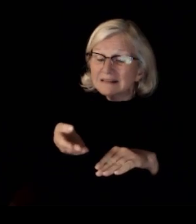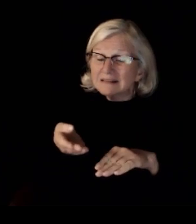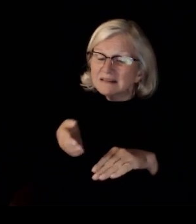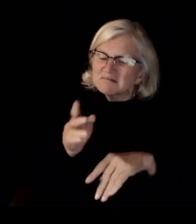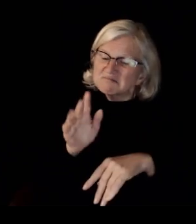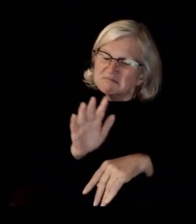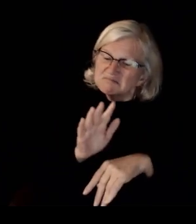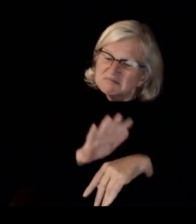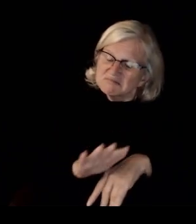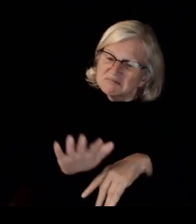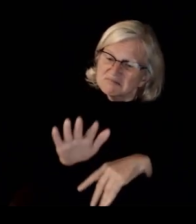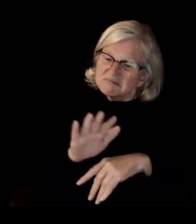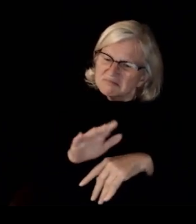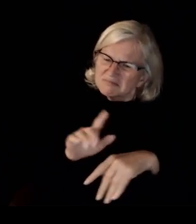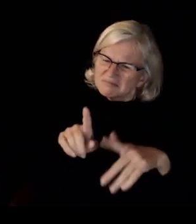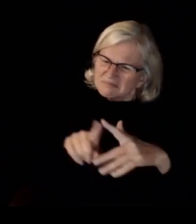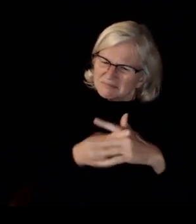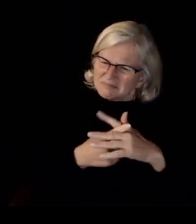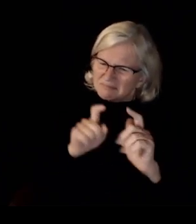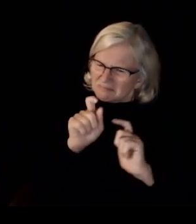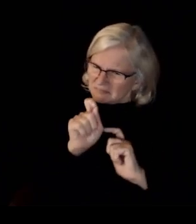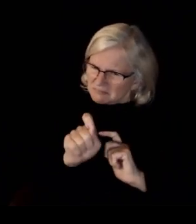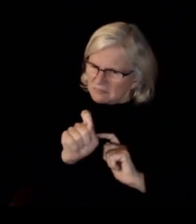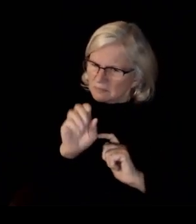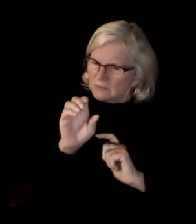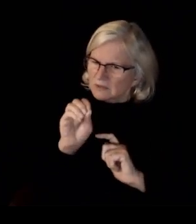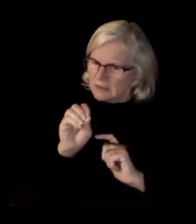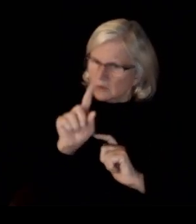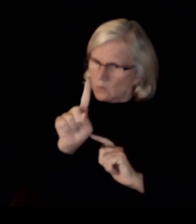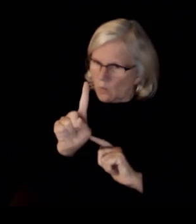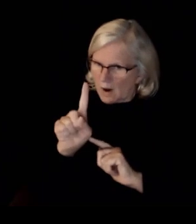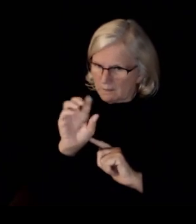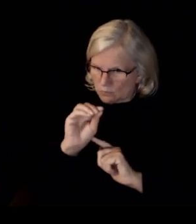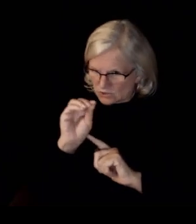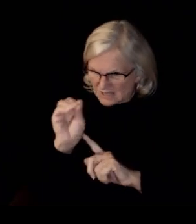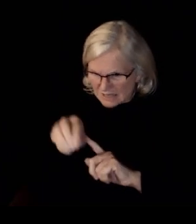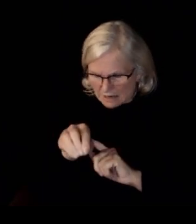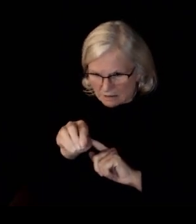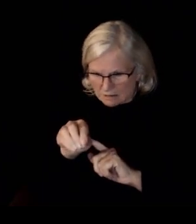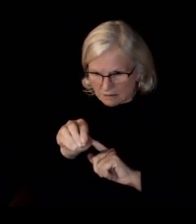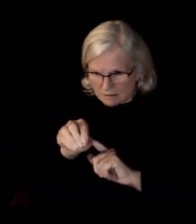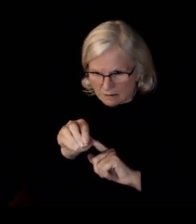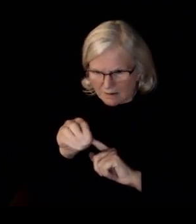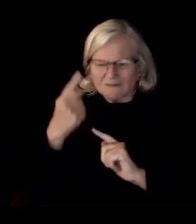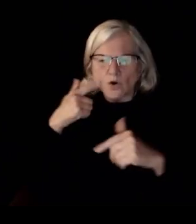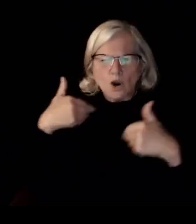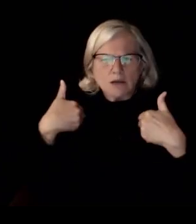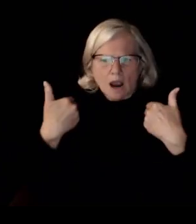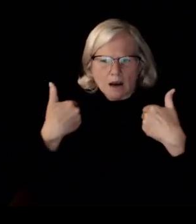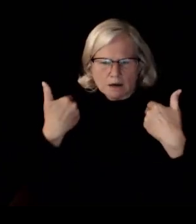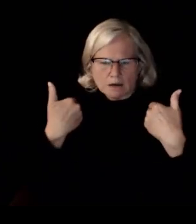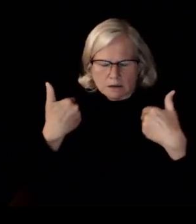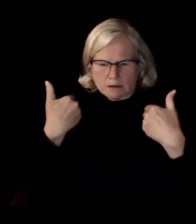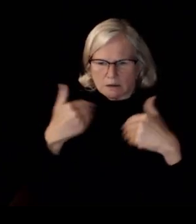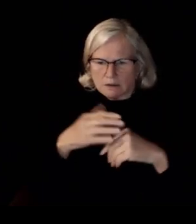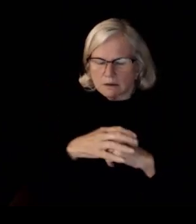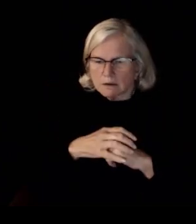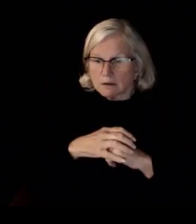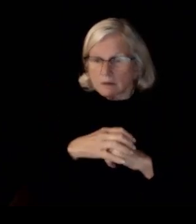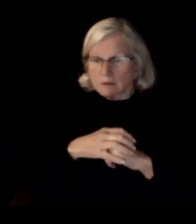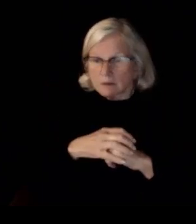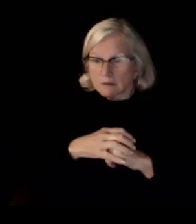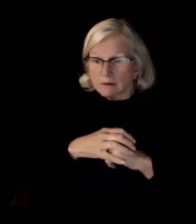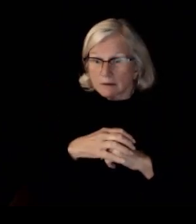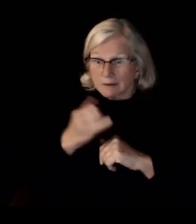one percent in the younger age groups to fifty nine point six percent in the over one hundred